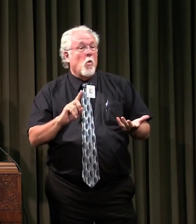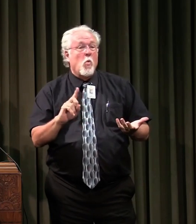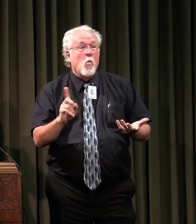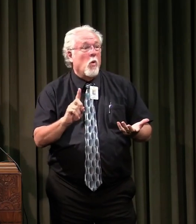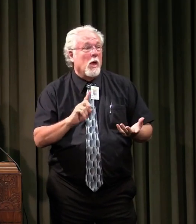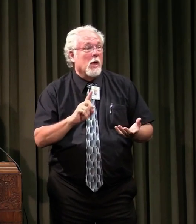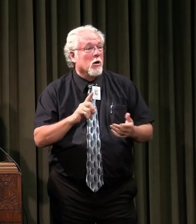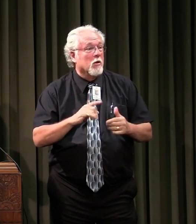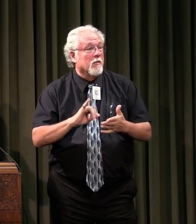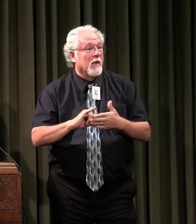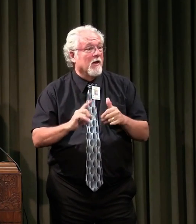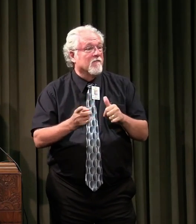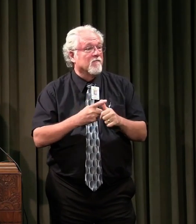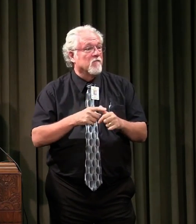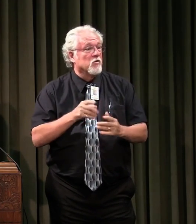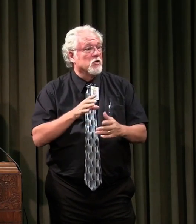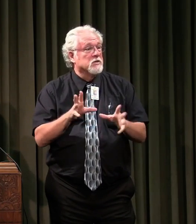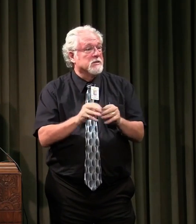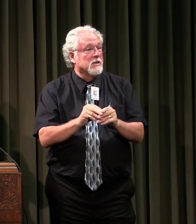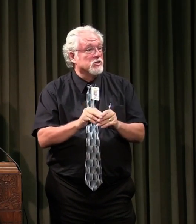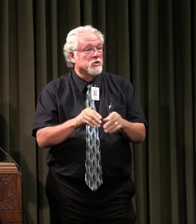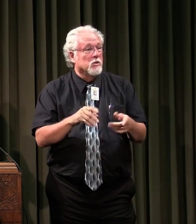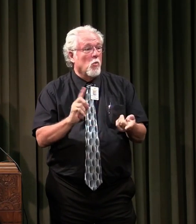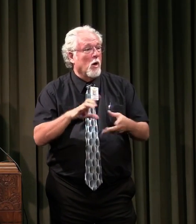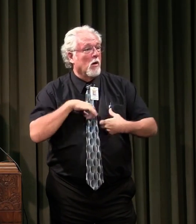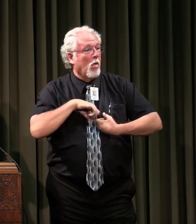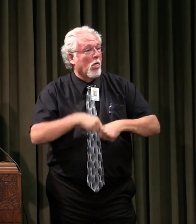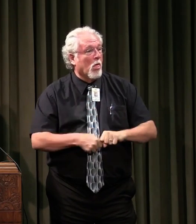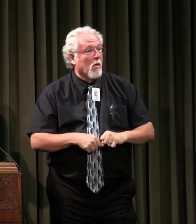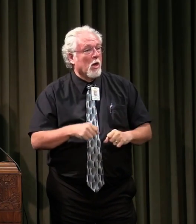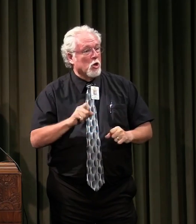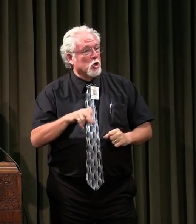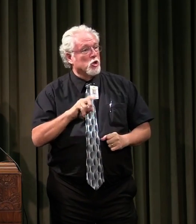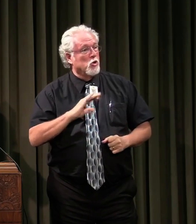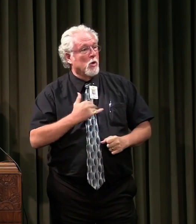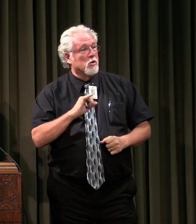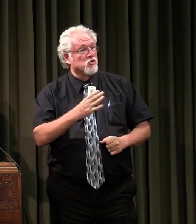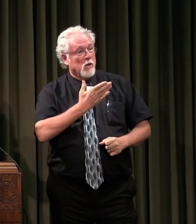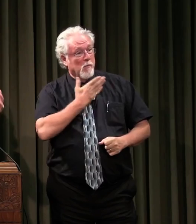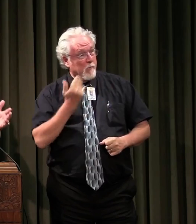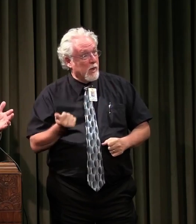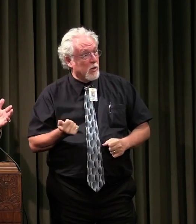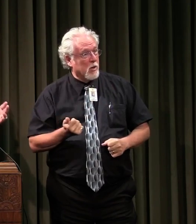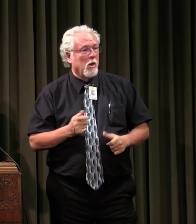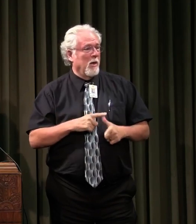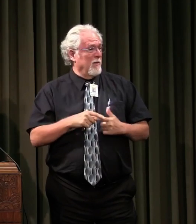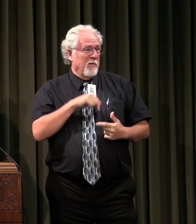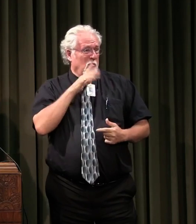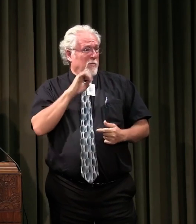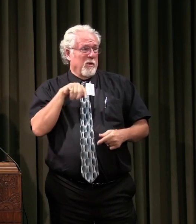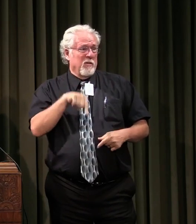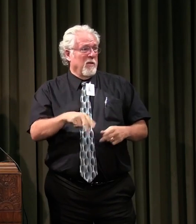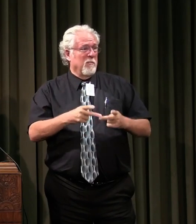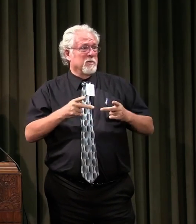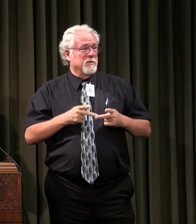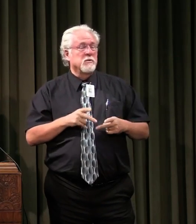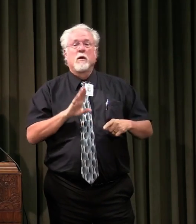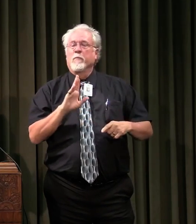in the first special session cuz we could have done our job a little better little more thoroughly and we wouldn't be in that position but we are where we